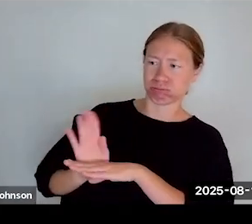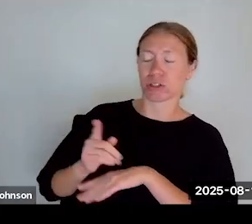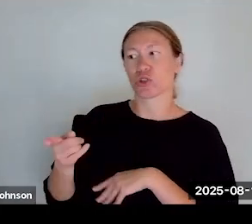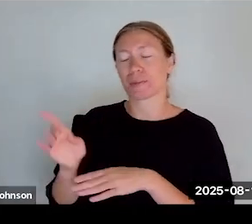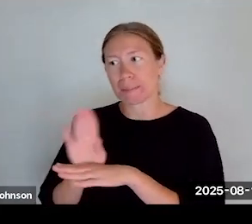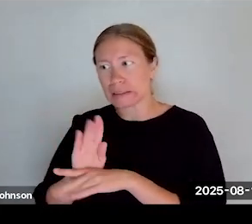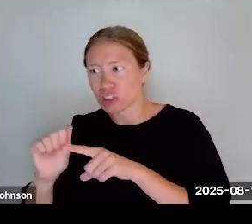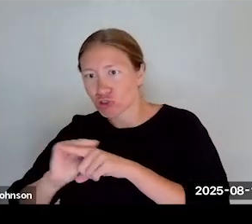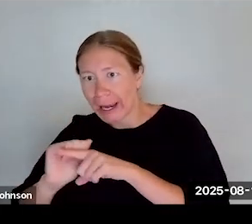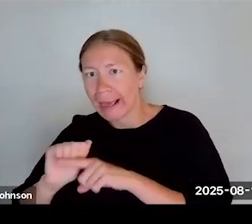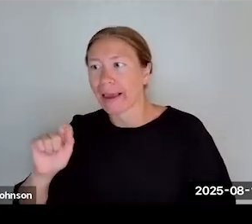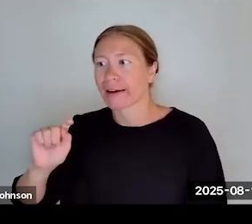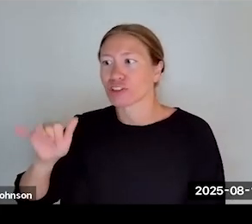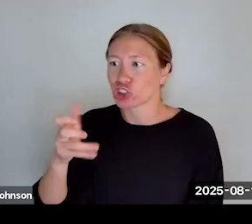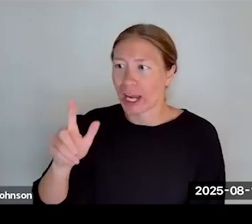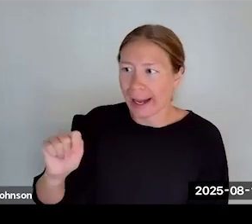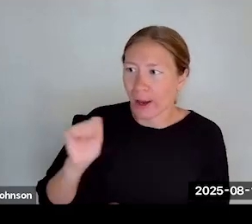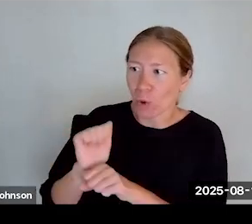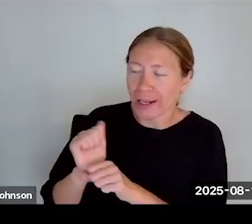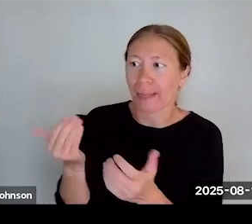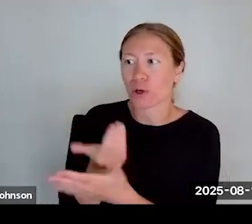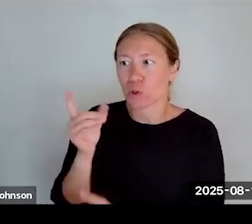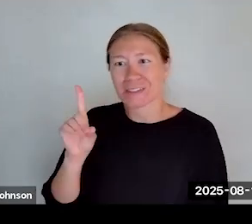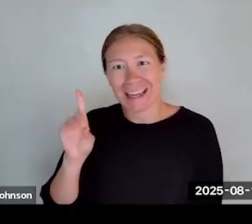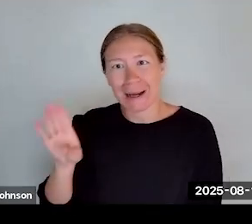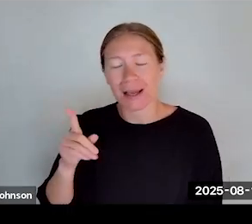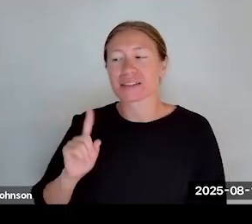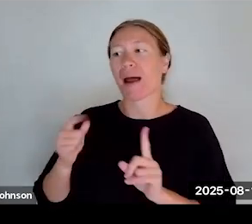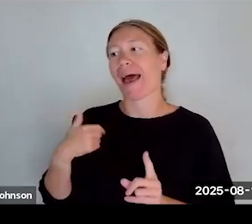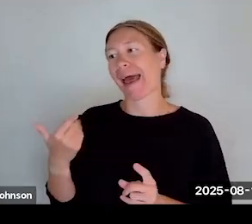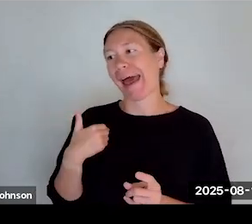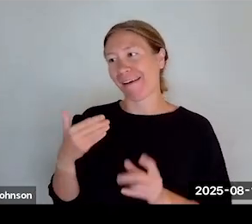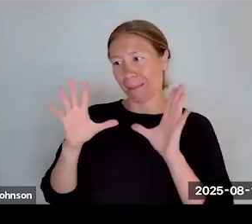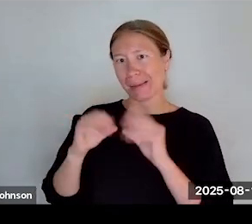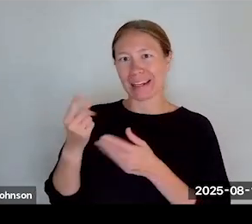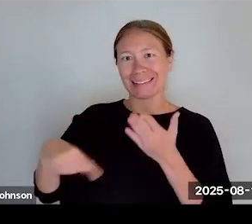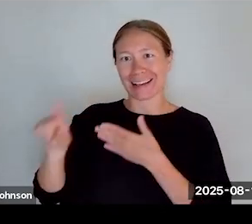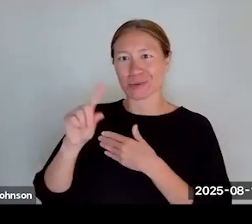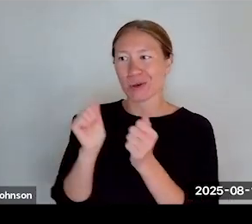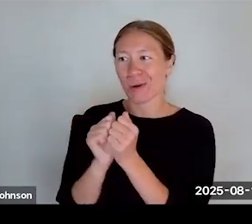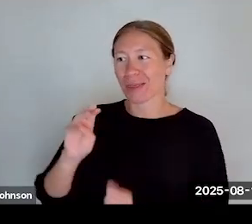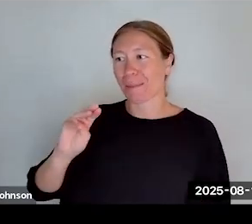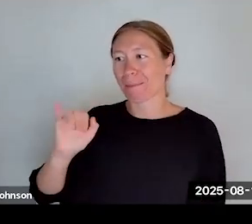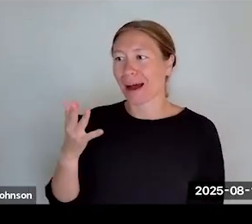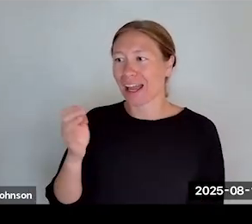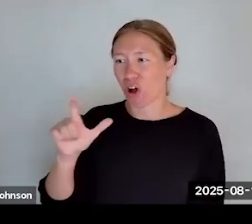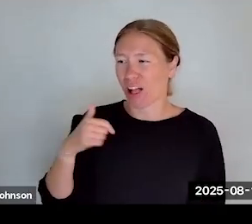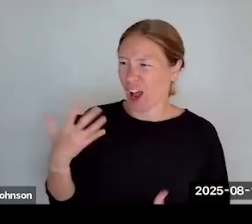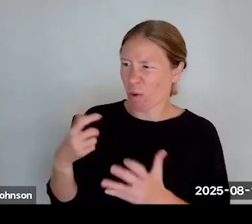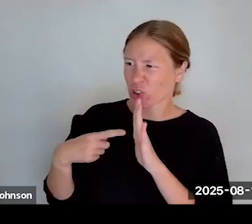and working on our new database, but I have a meeting next week with Michael and I need to make sure we're able to show our monthly quotas have been met.